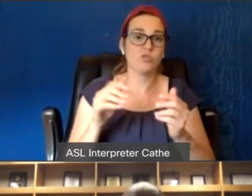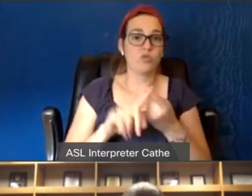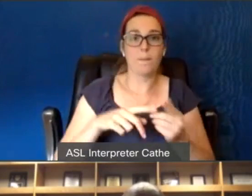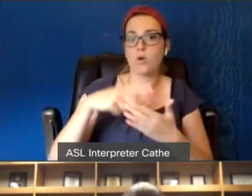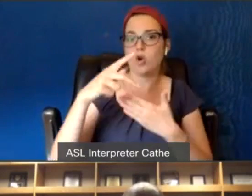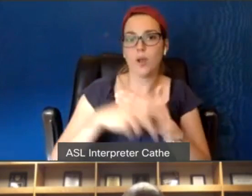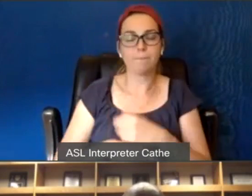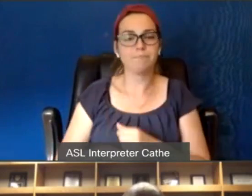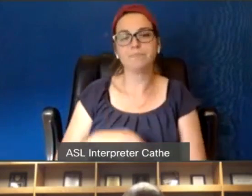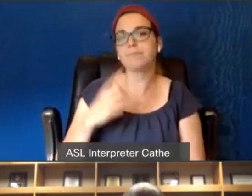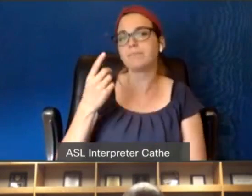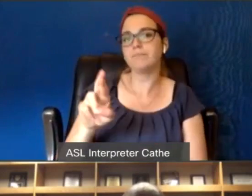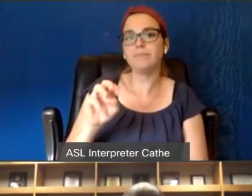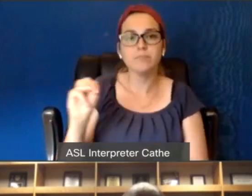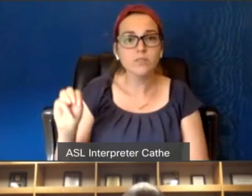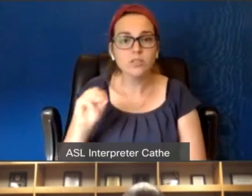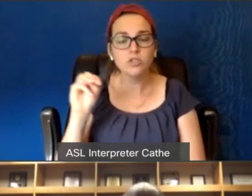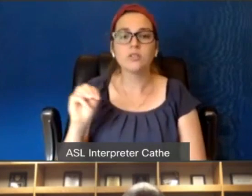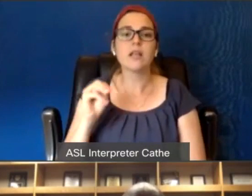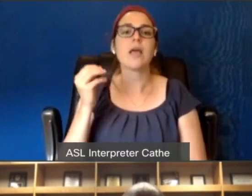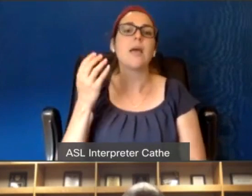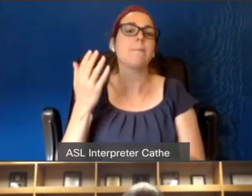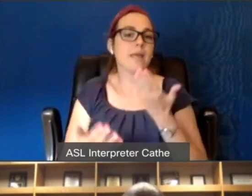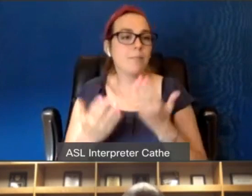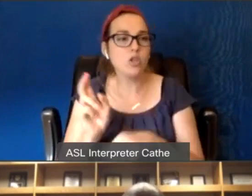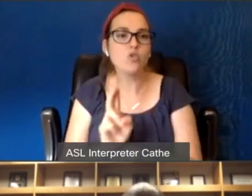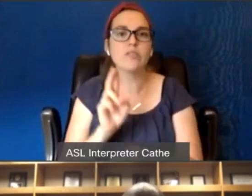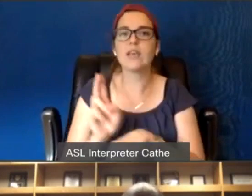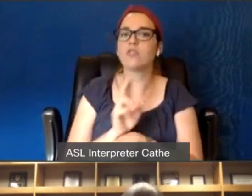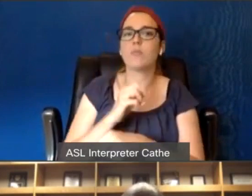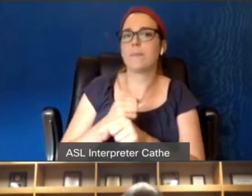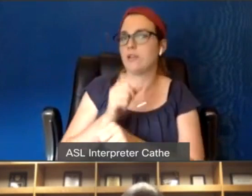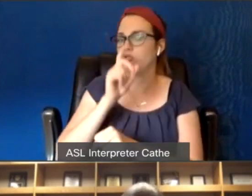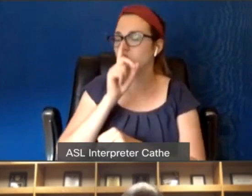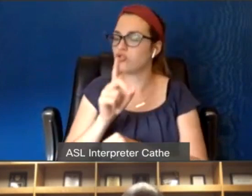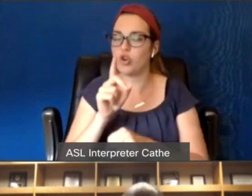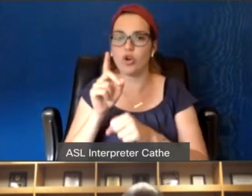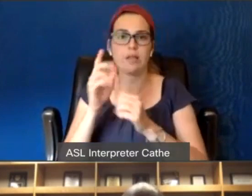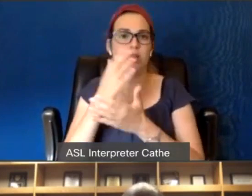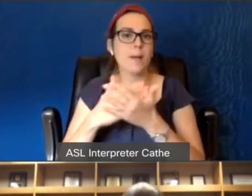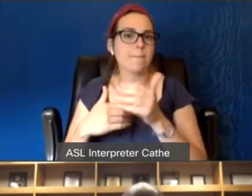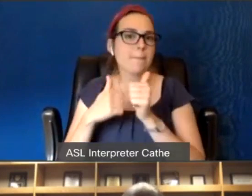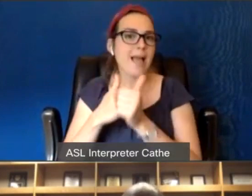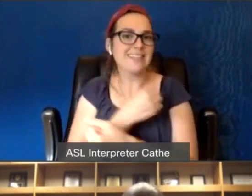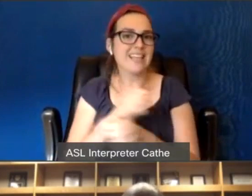medication compliance safety, there are apps that send reminders to people when it's time